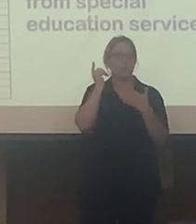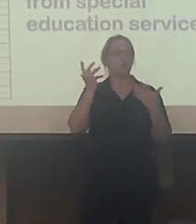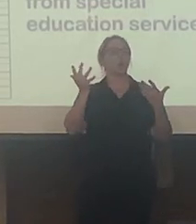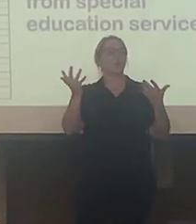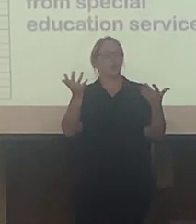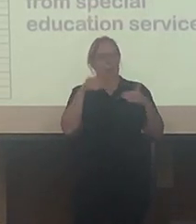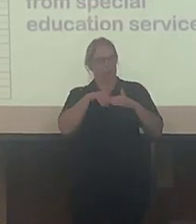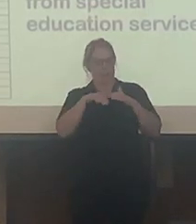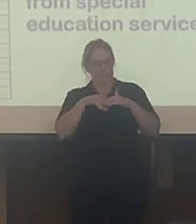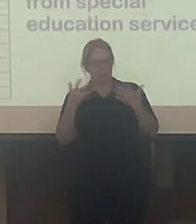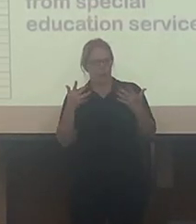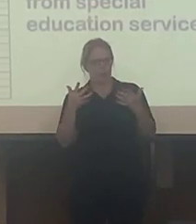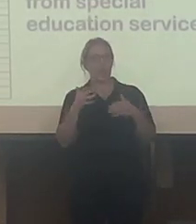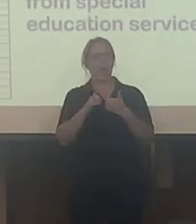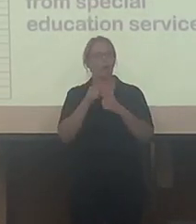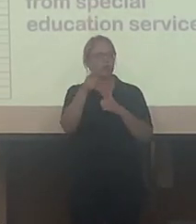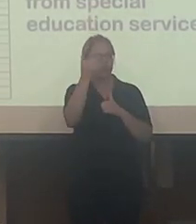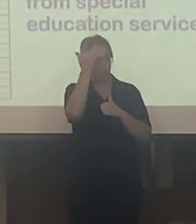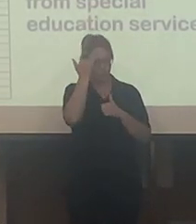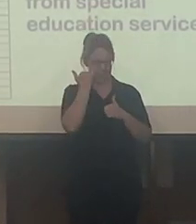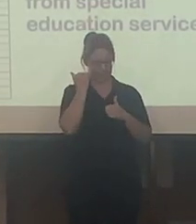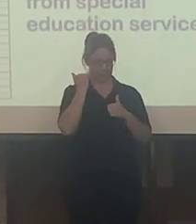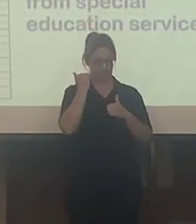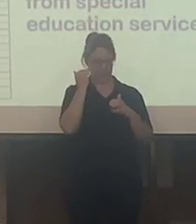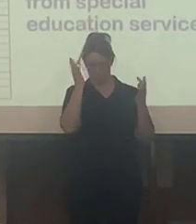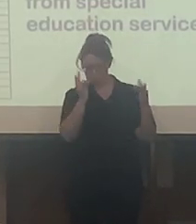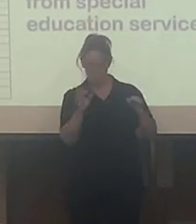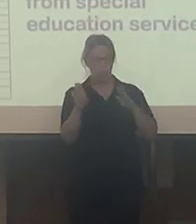how can she determine it's a behavior issue when we don't even know what the student's hearing